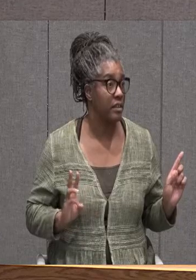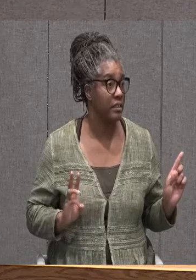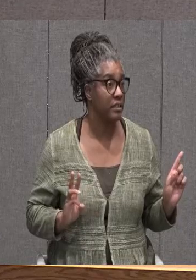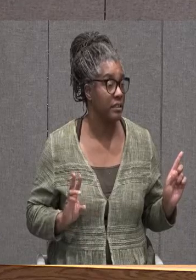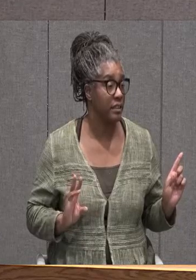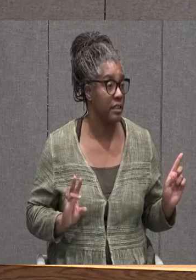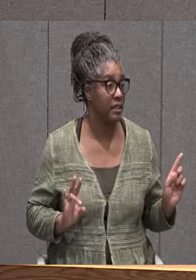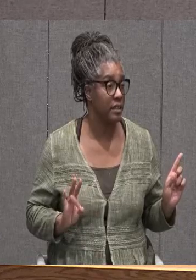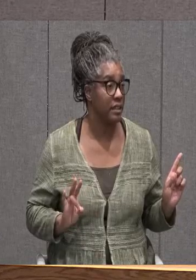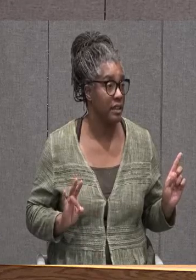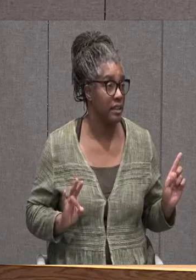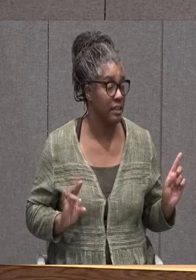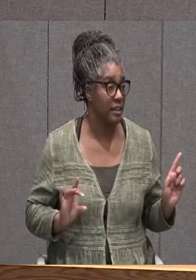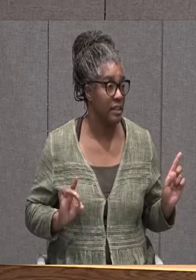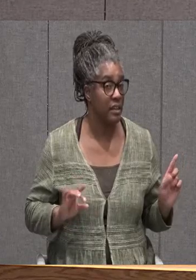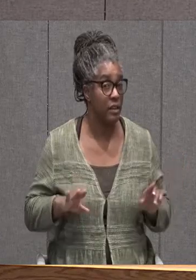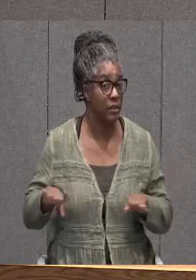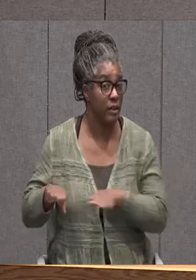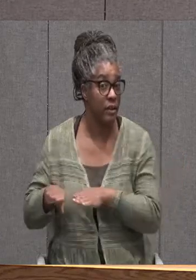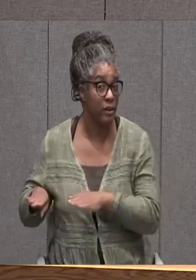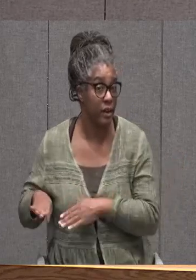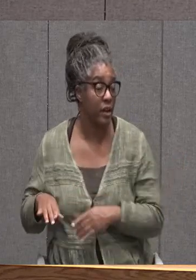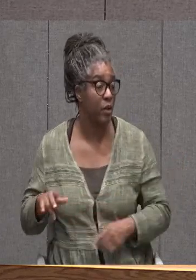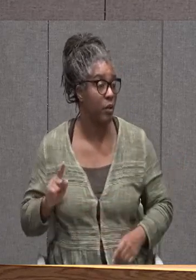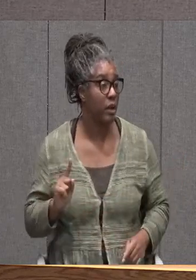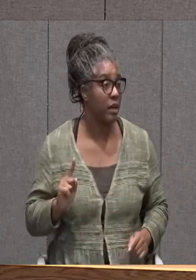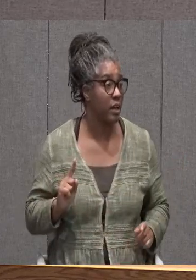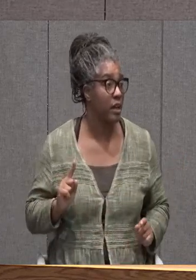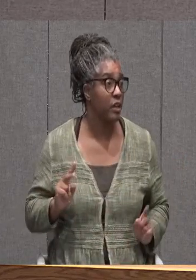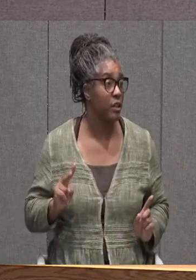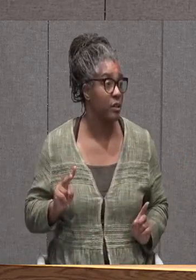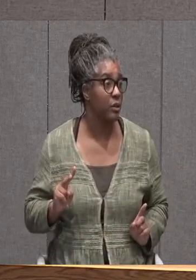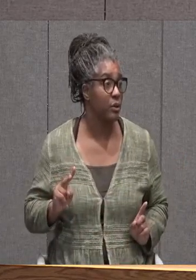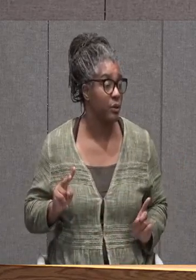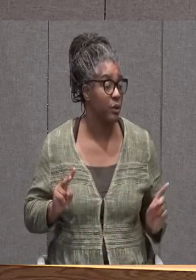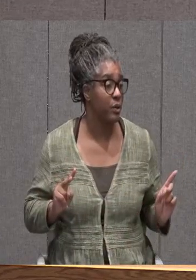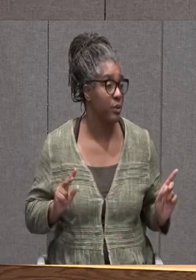six, go to the right, ready, one, two, three,